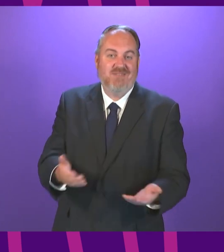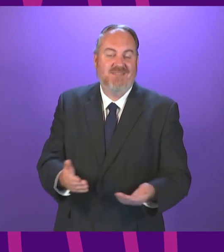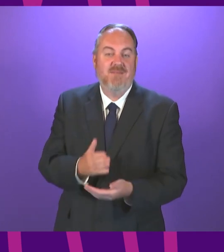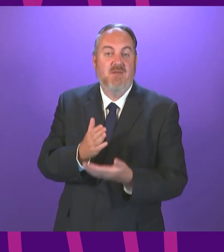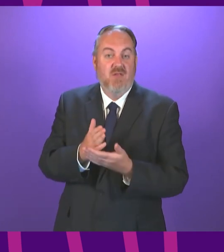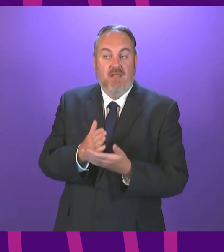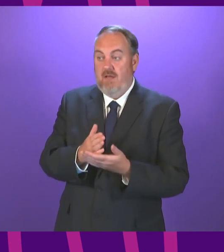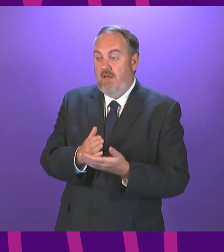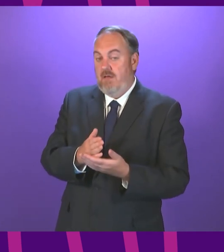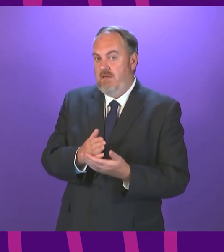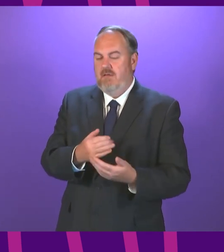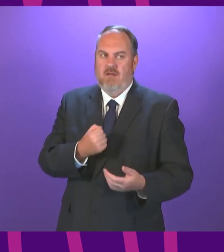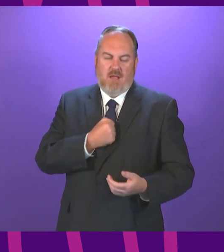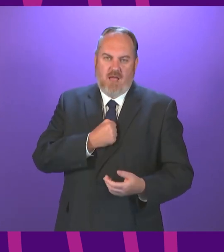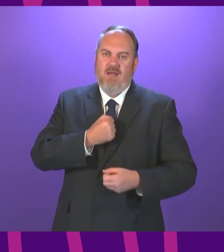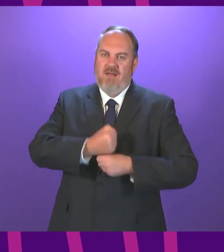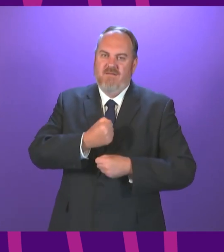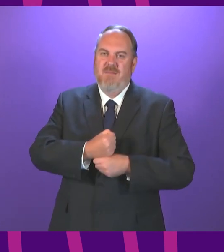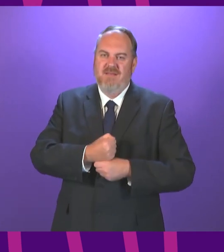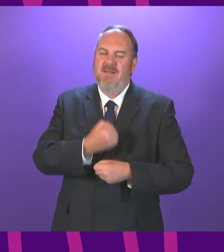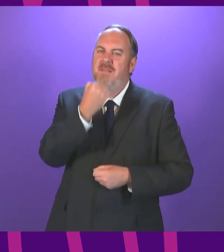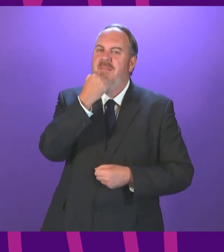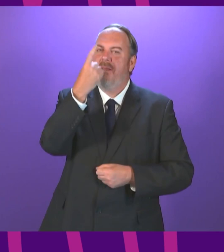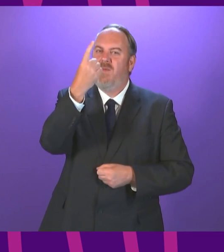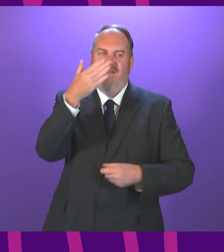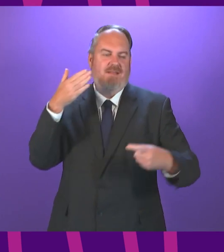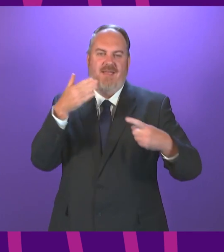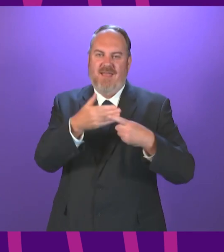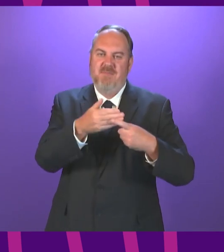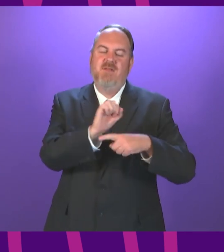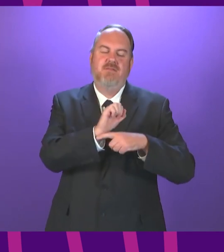first responsibility, as its contribution to that, is to vaccinate its own population